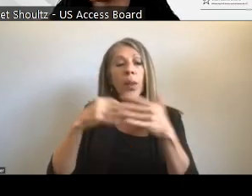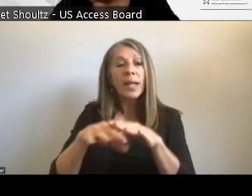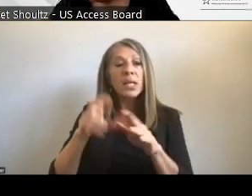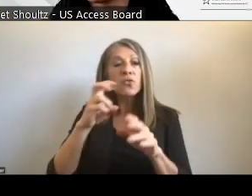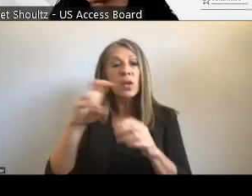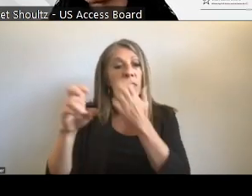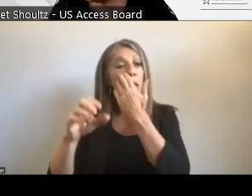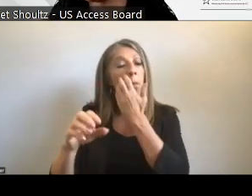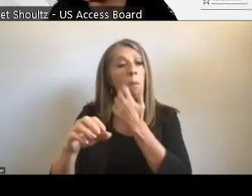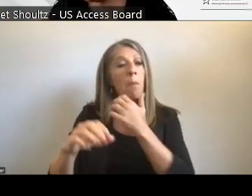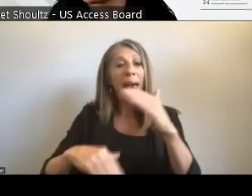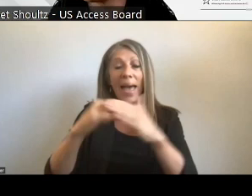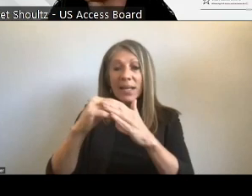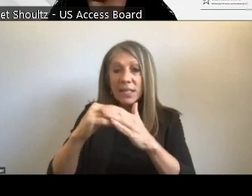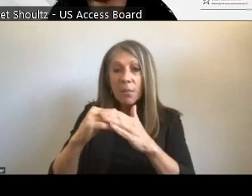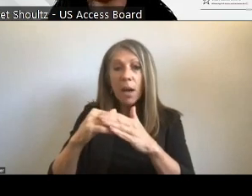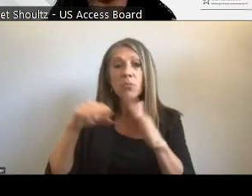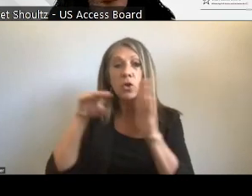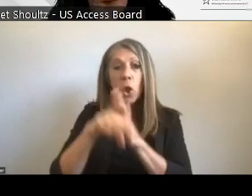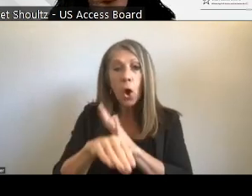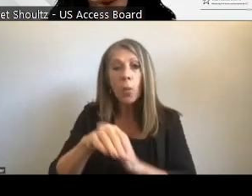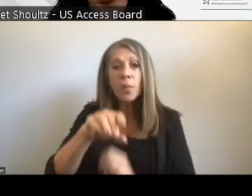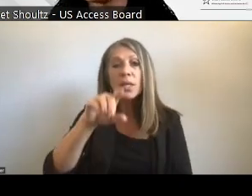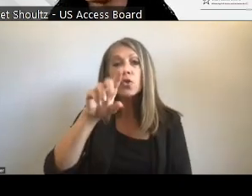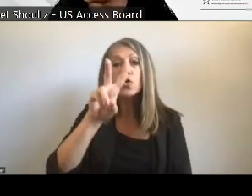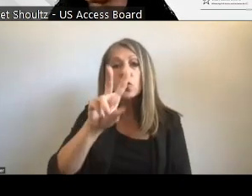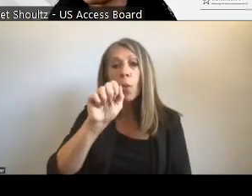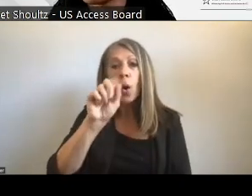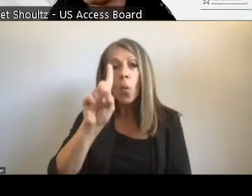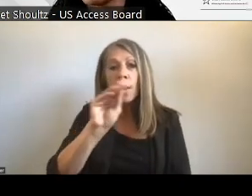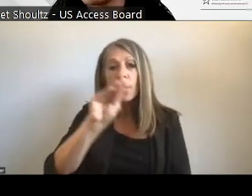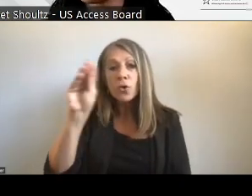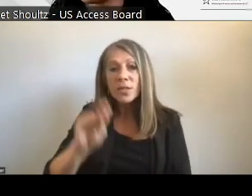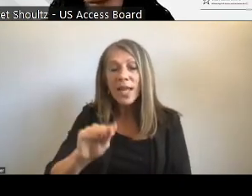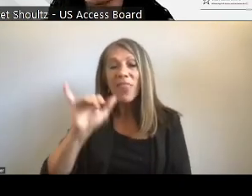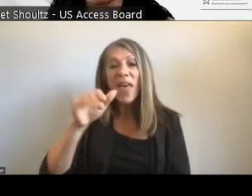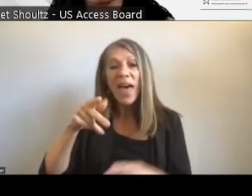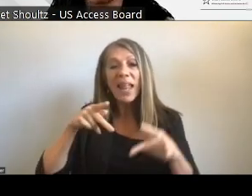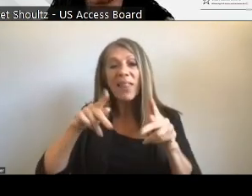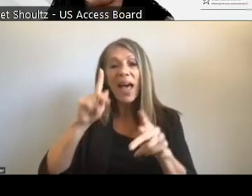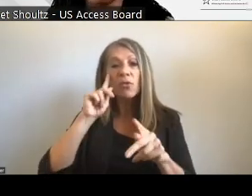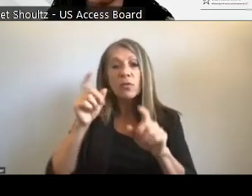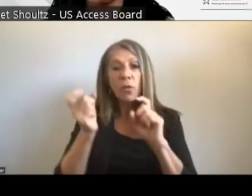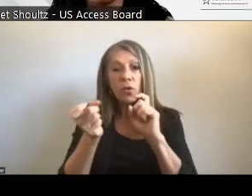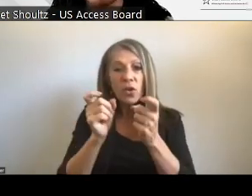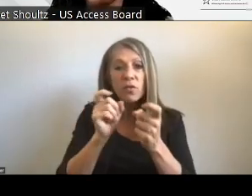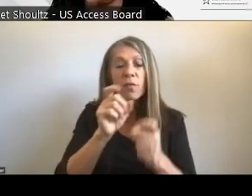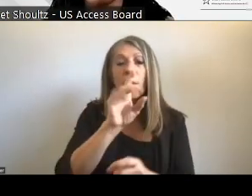slope for that transition space is 2.1 percent, again that allows for adjusting from an 8.3 or